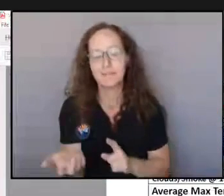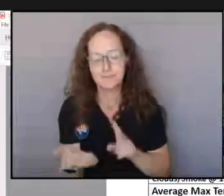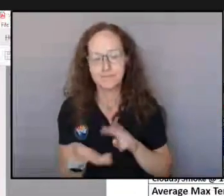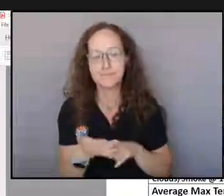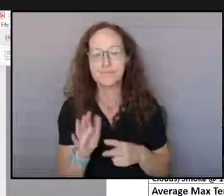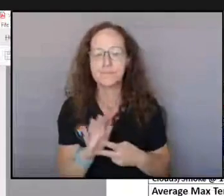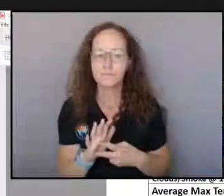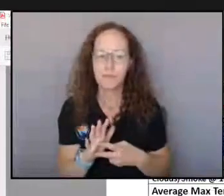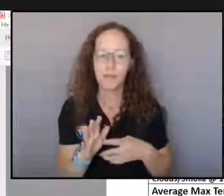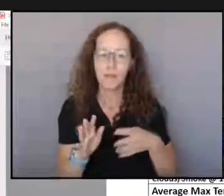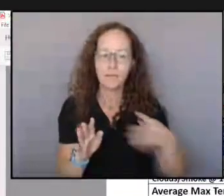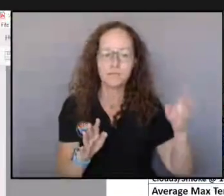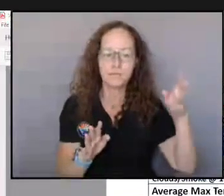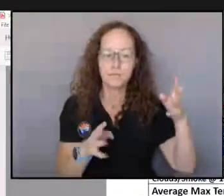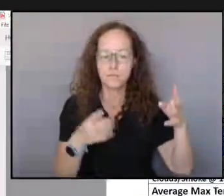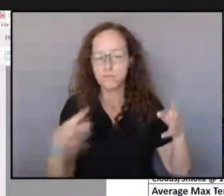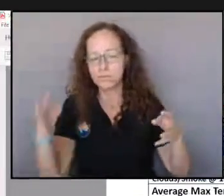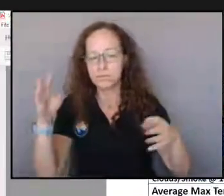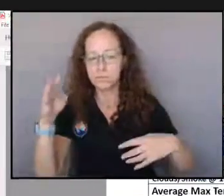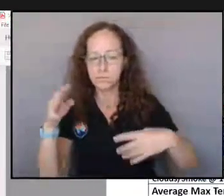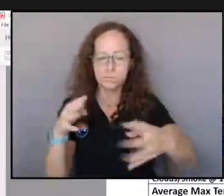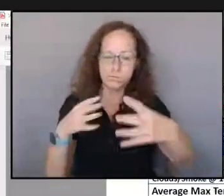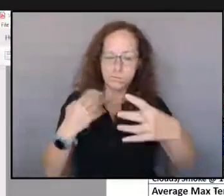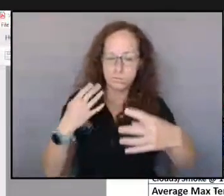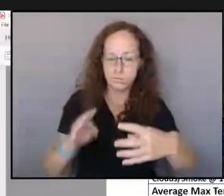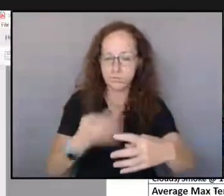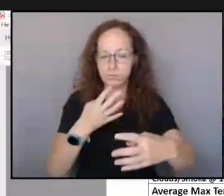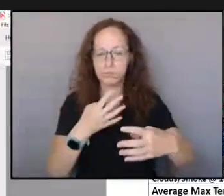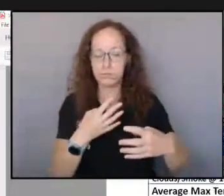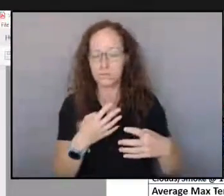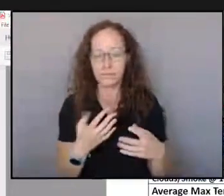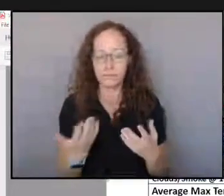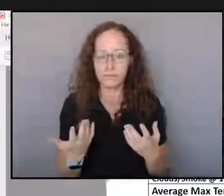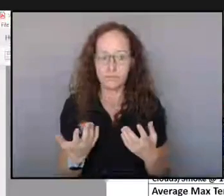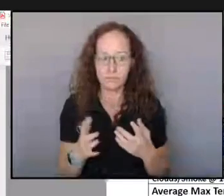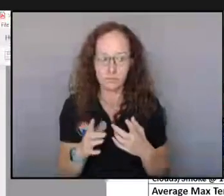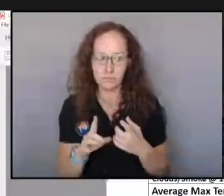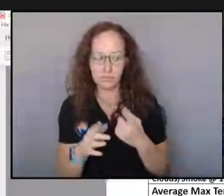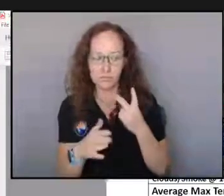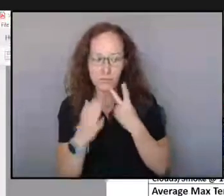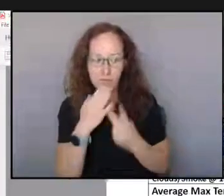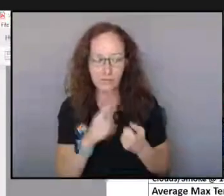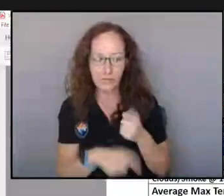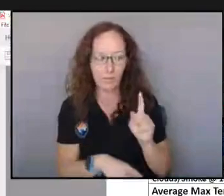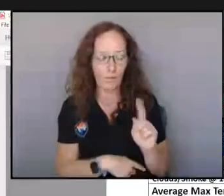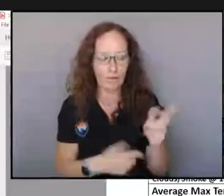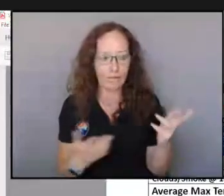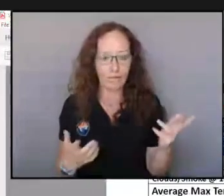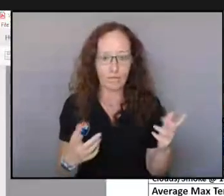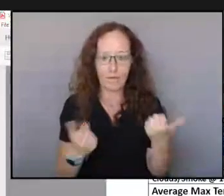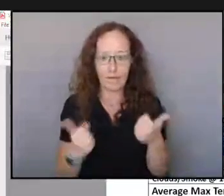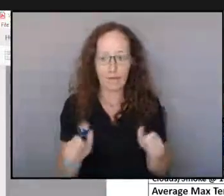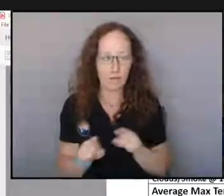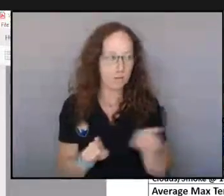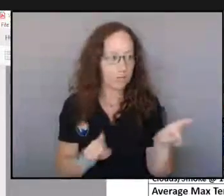WINDS, MEANING THEY CAN COME FROM ANY DIRECTION. A THUNDERSTORM MAY SET UP ON THE WEST SIDE AND REACH